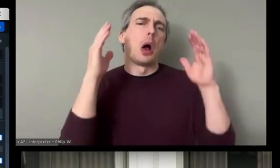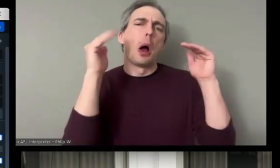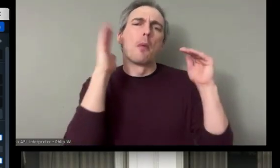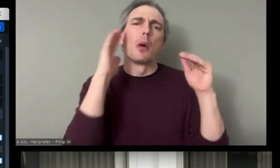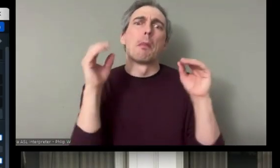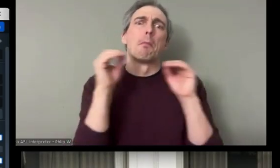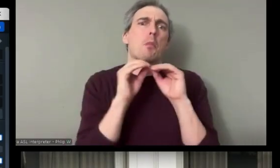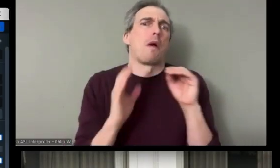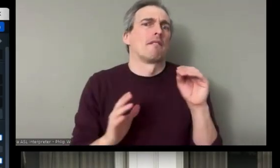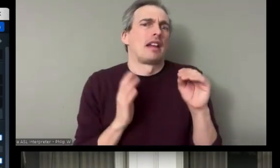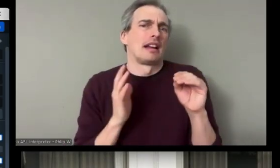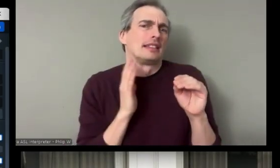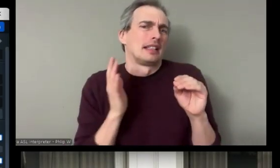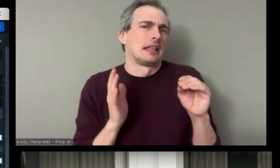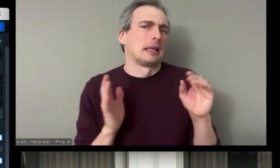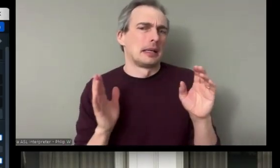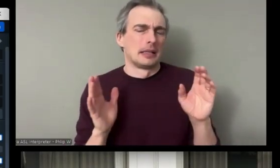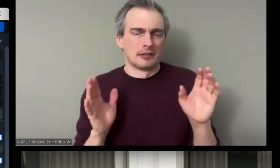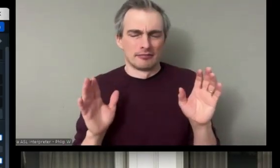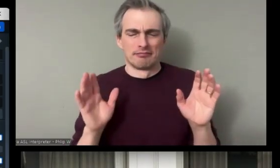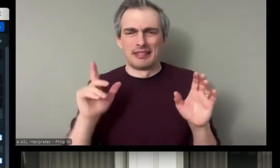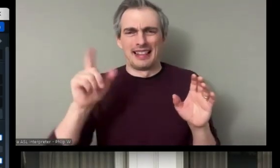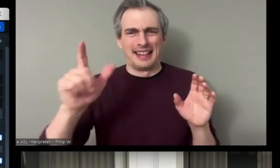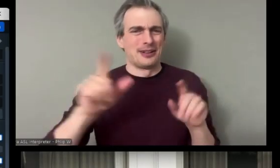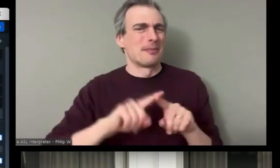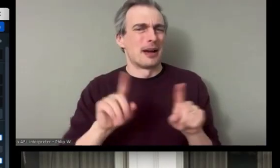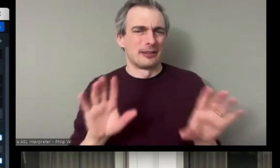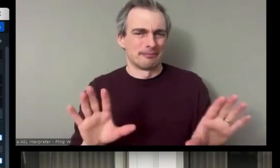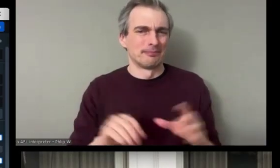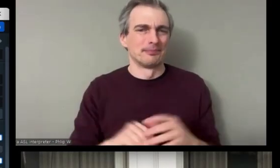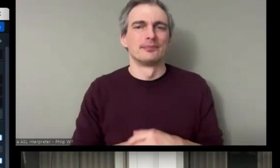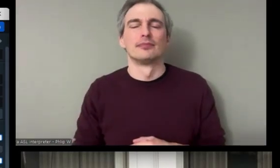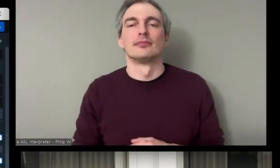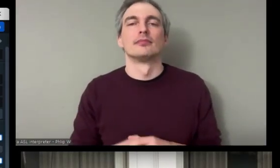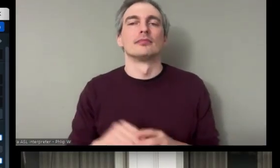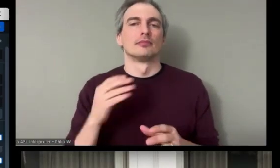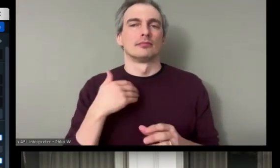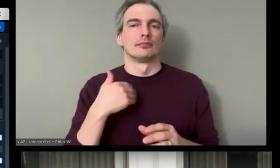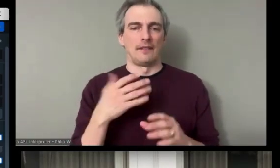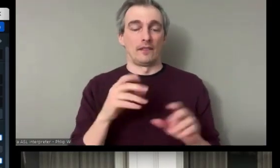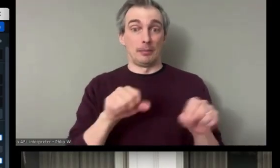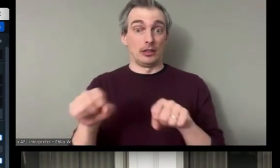I had the ability to display slides and then have some interactivity in the world.